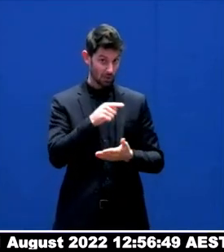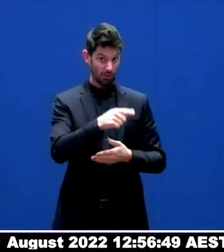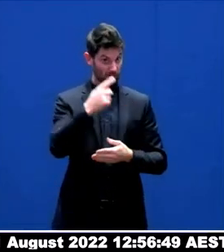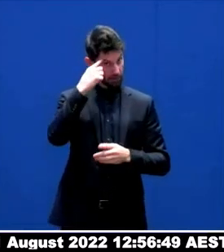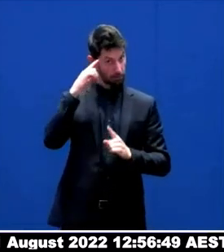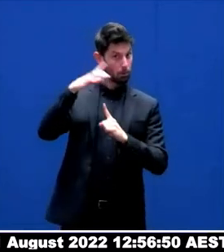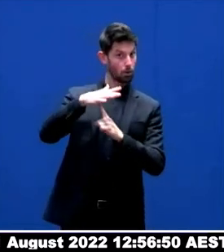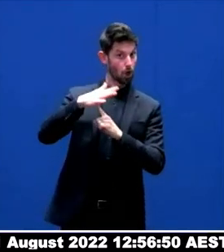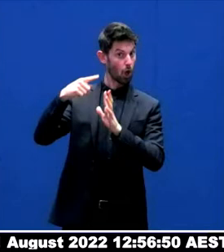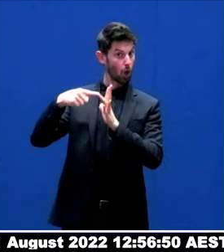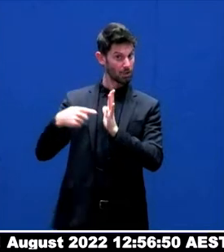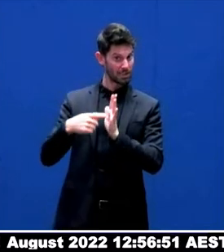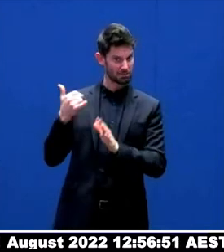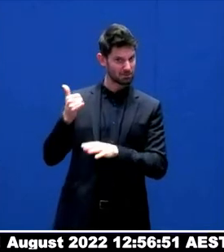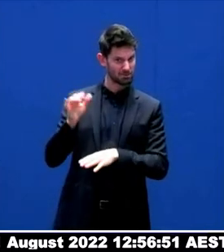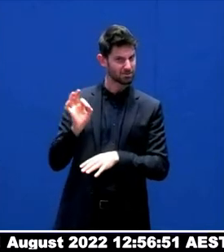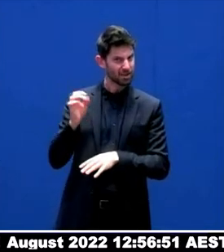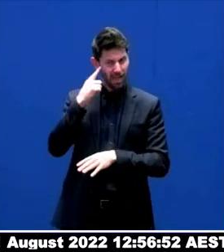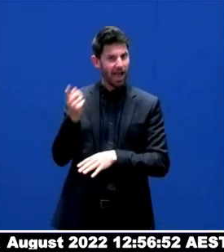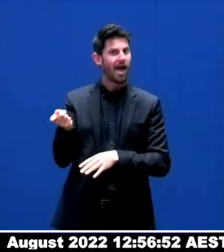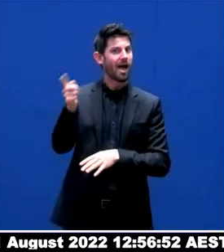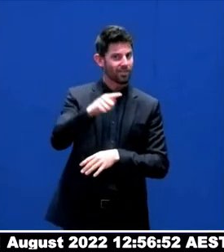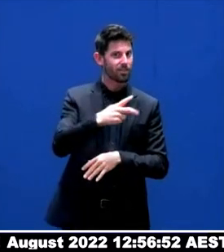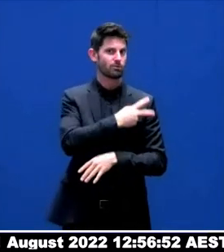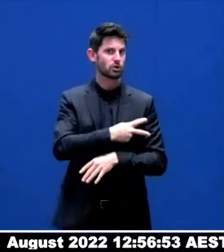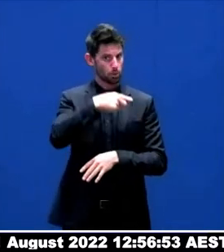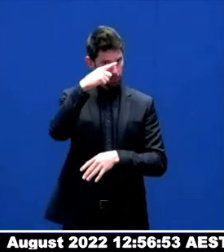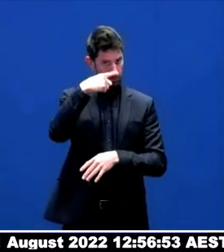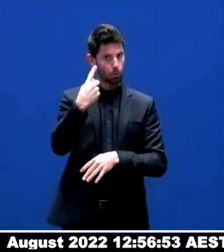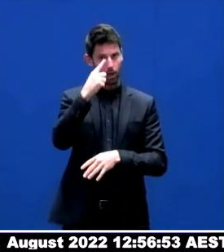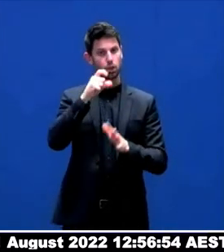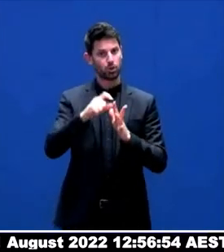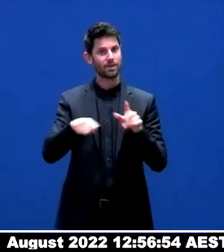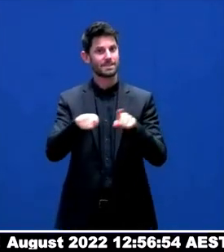there's an artificial division of responsibility between OTs and everybody